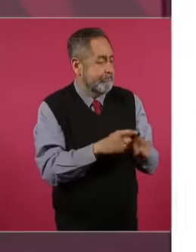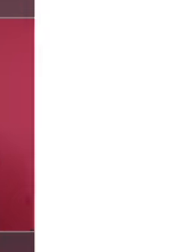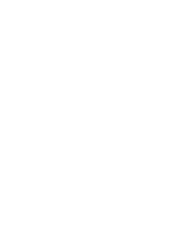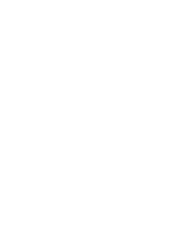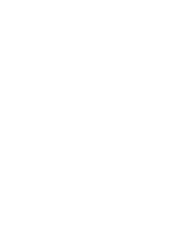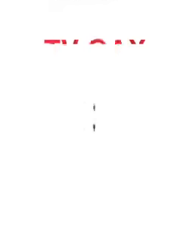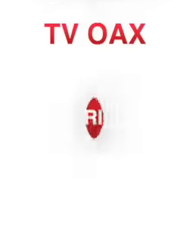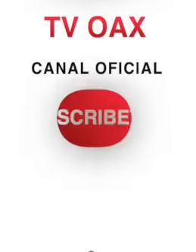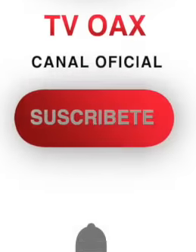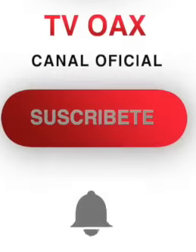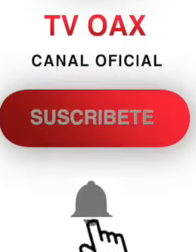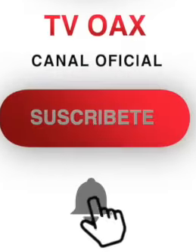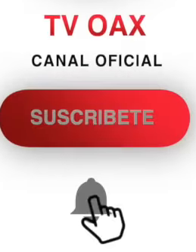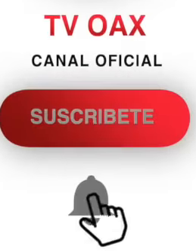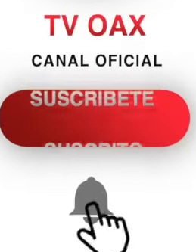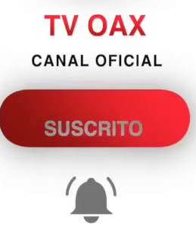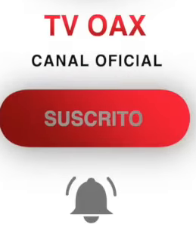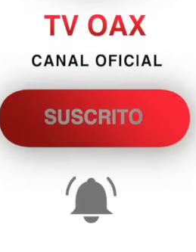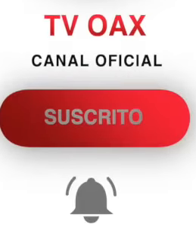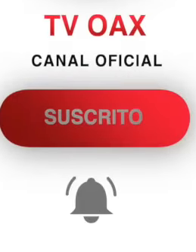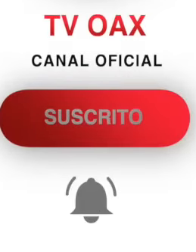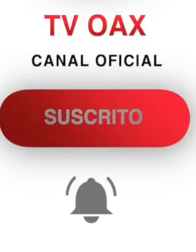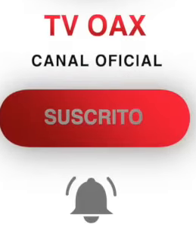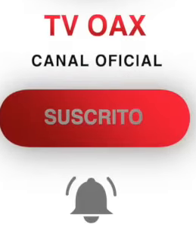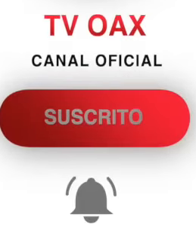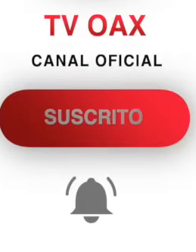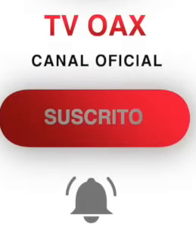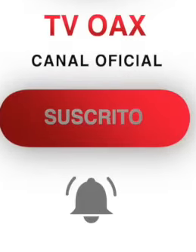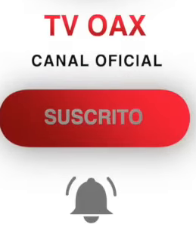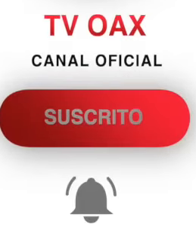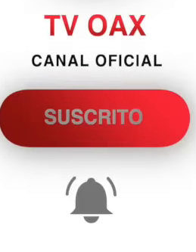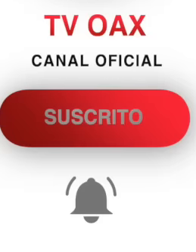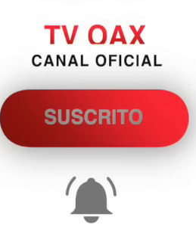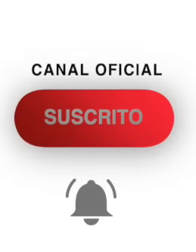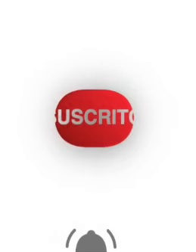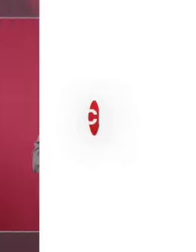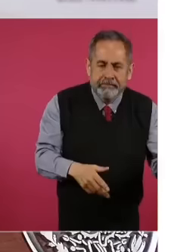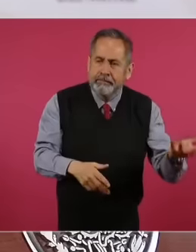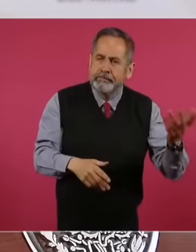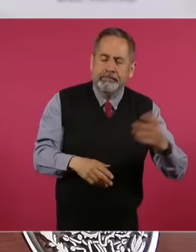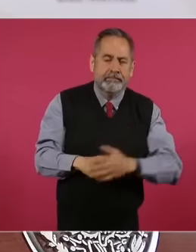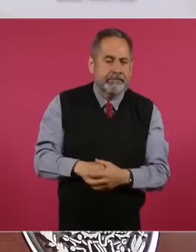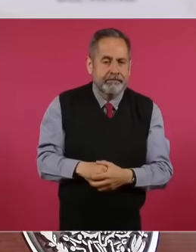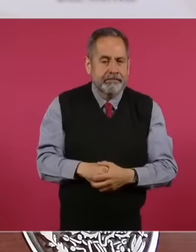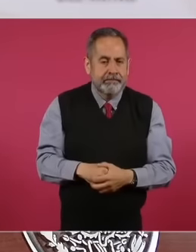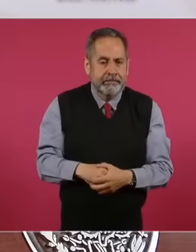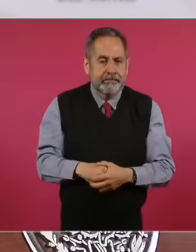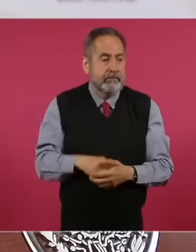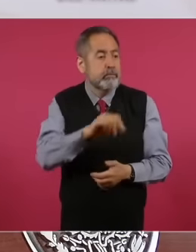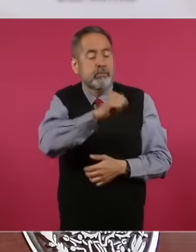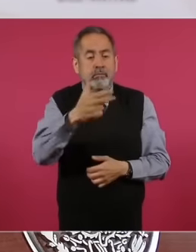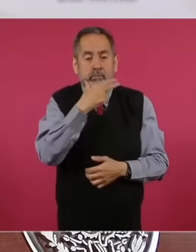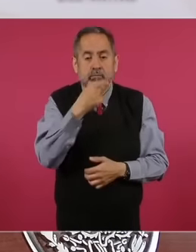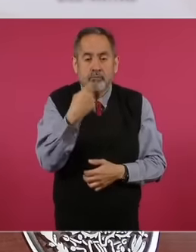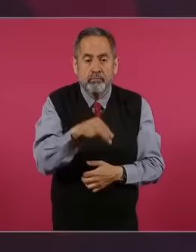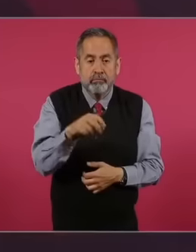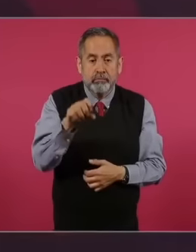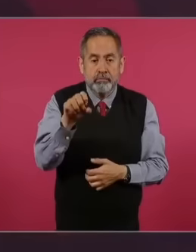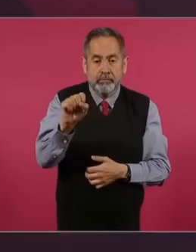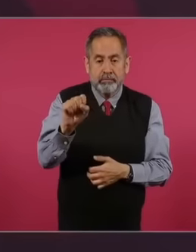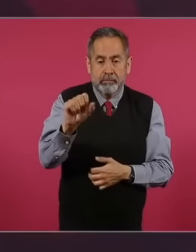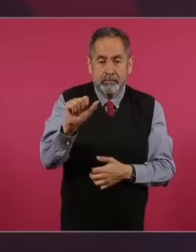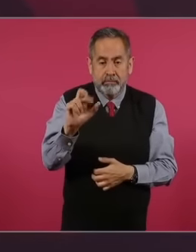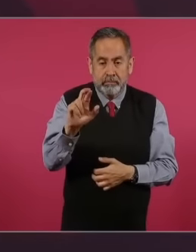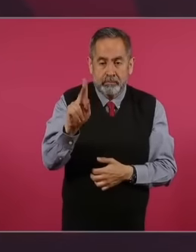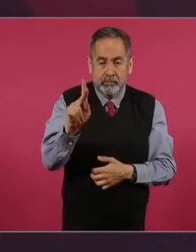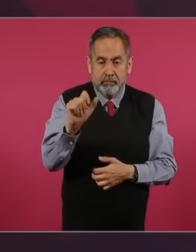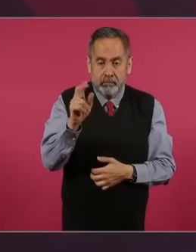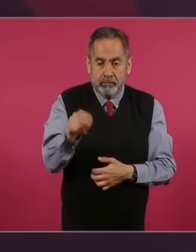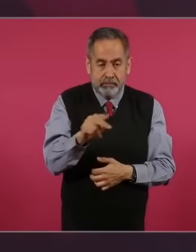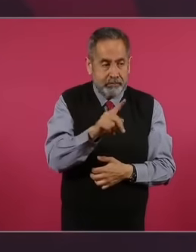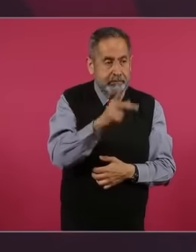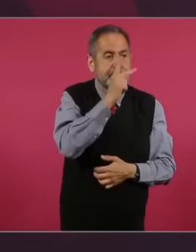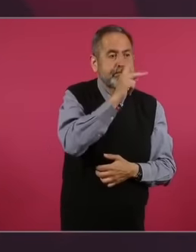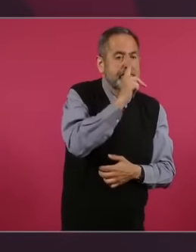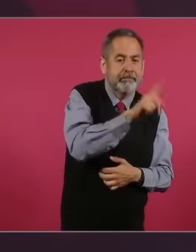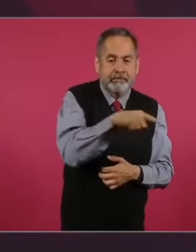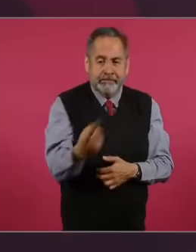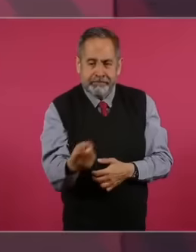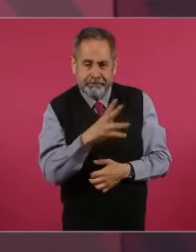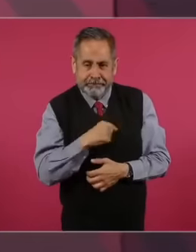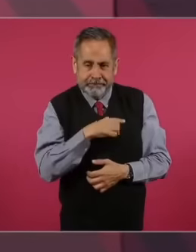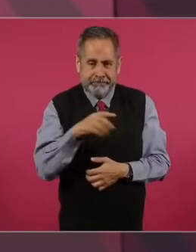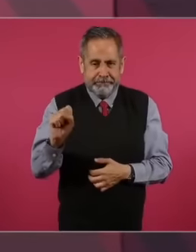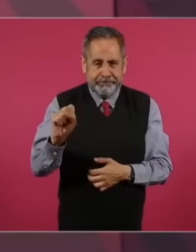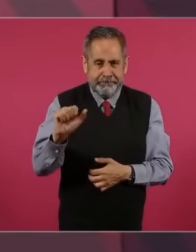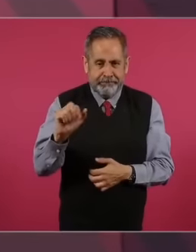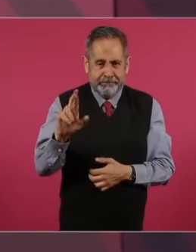fraud saran saruk's son who was rector of the